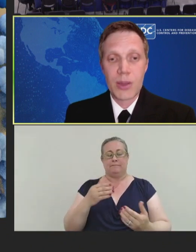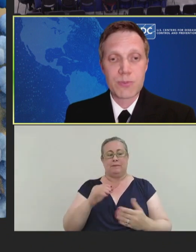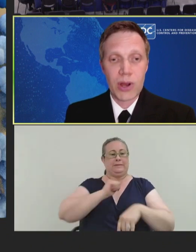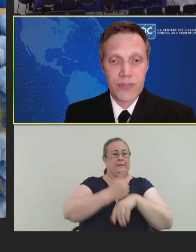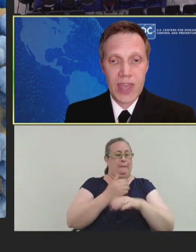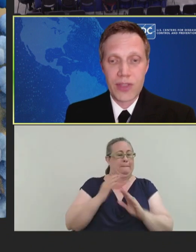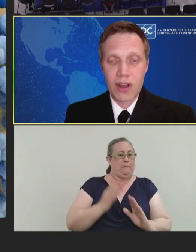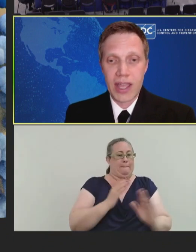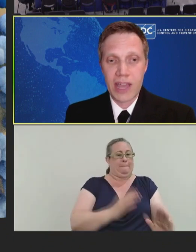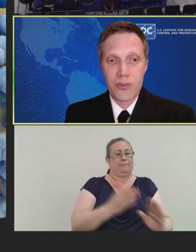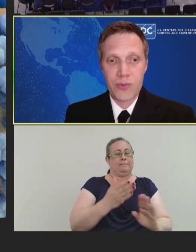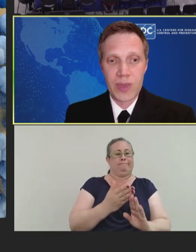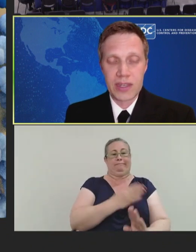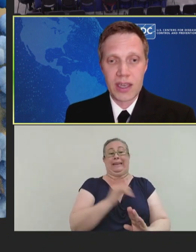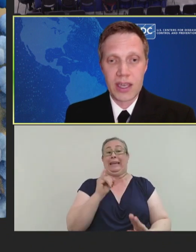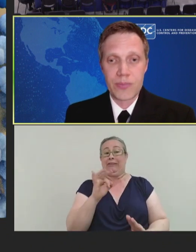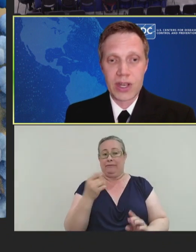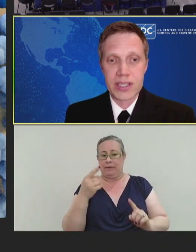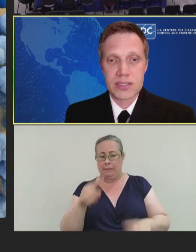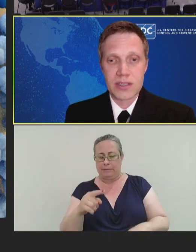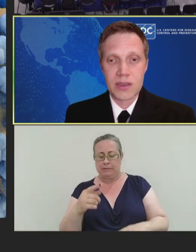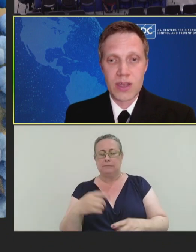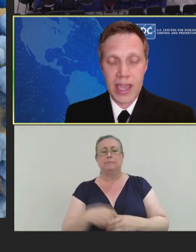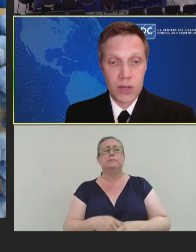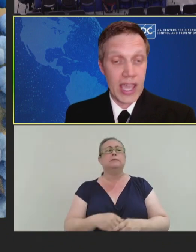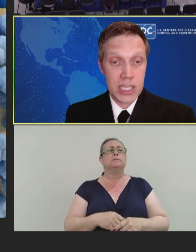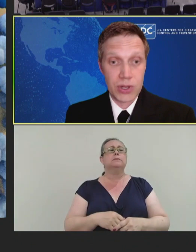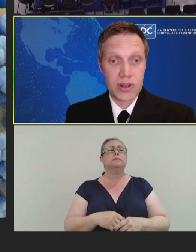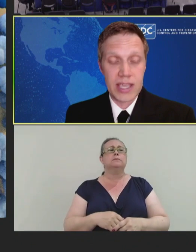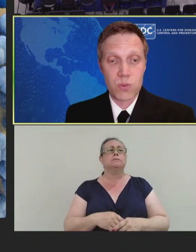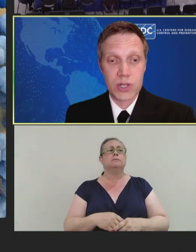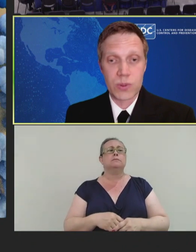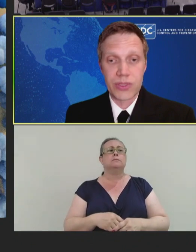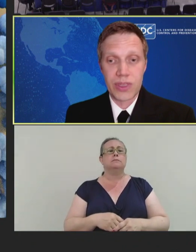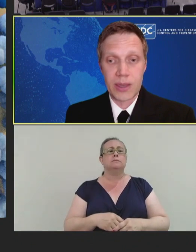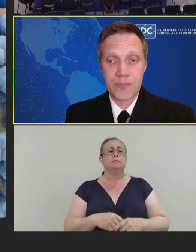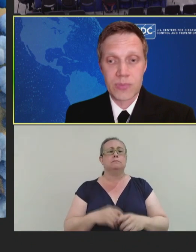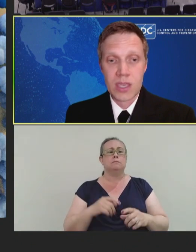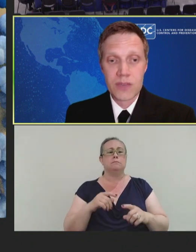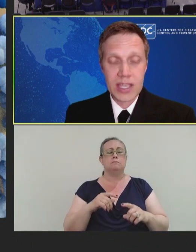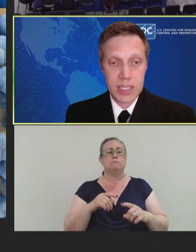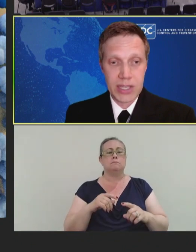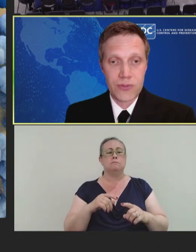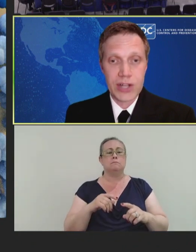As part of that, there have been -- there is -- I know ASPR has worked with vaccine manufacturers